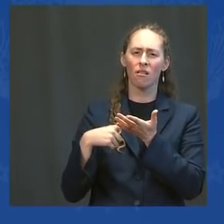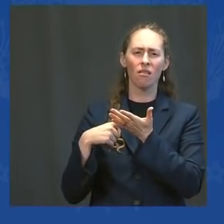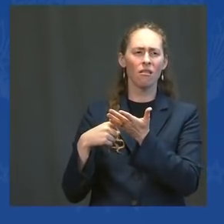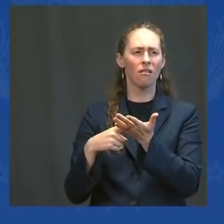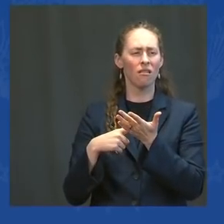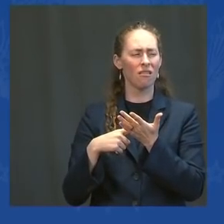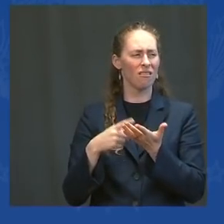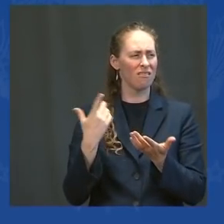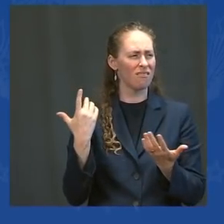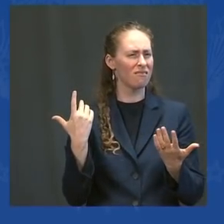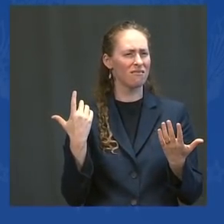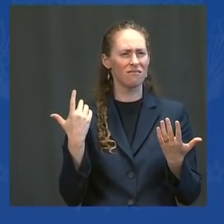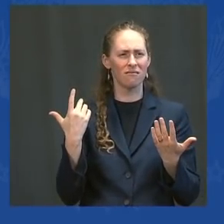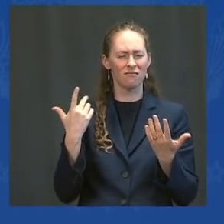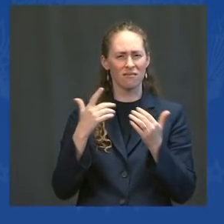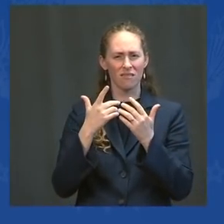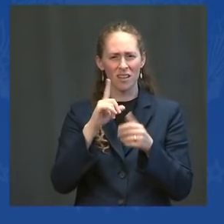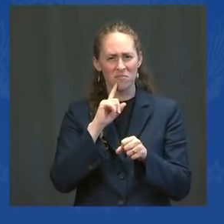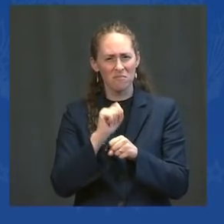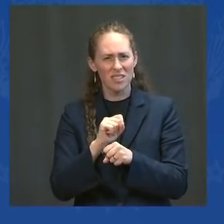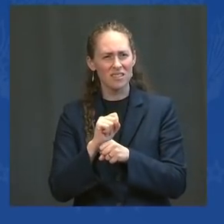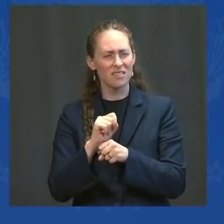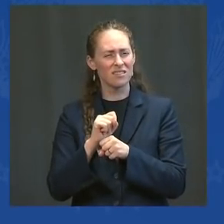but twice. Once to hiron [sic]